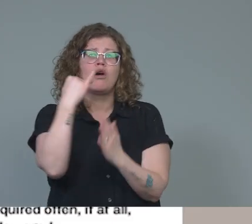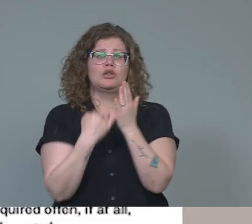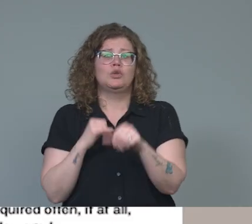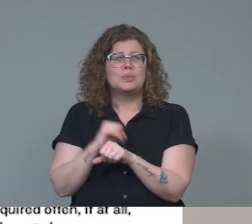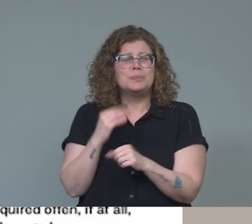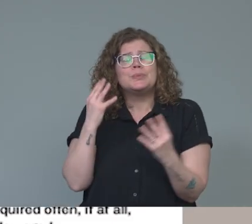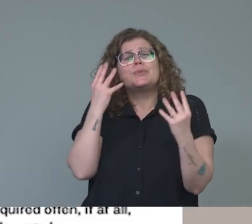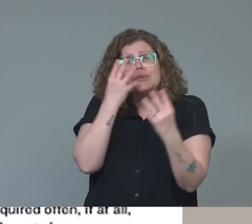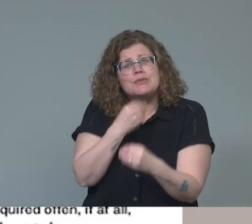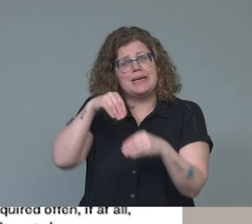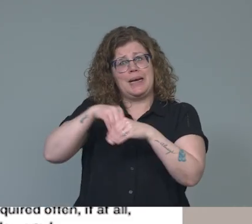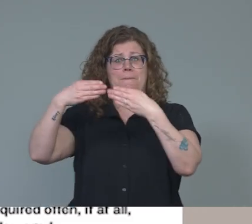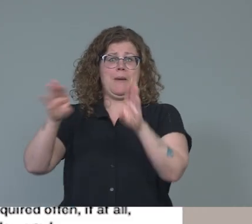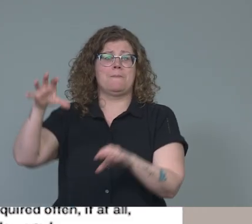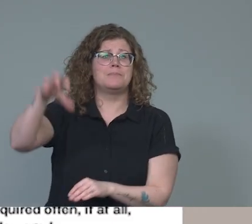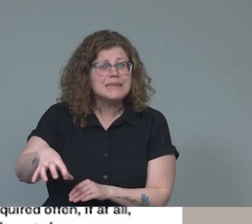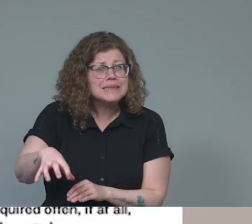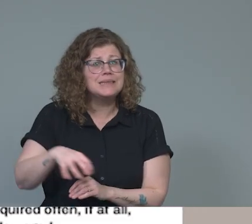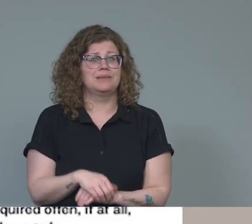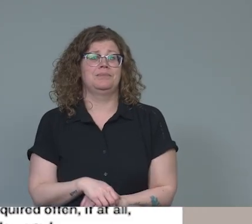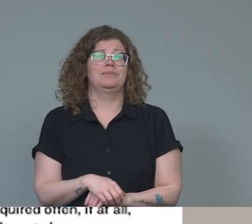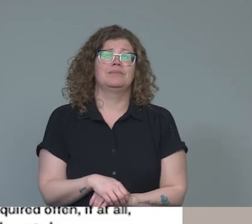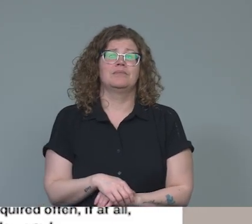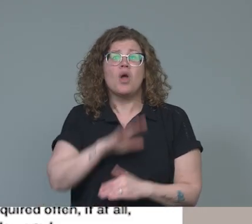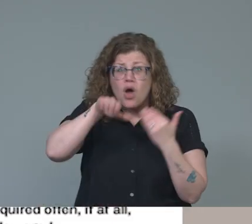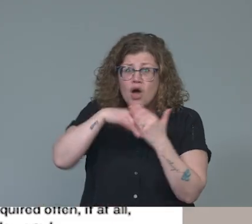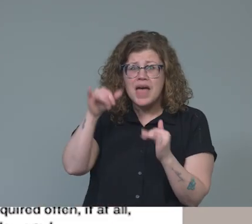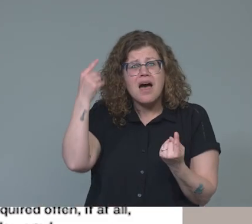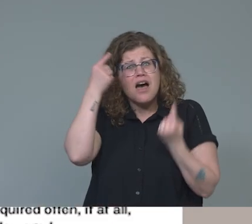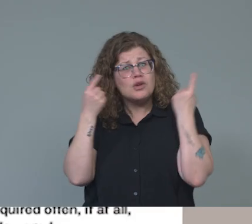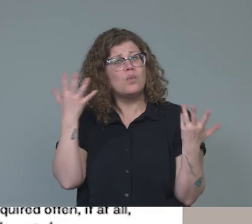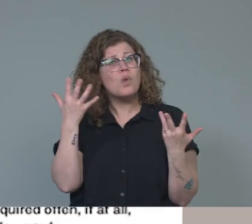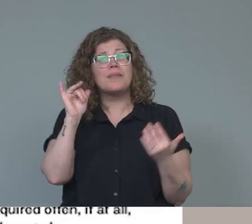sacrificial or non-sacrificial coatings which are anti-graffiti coatings and how to clean the artwork